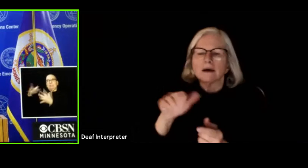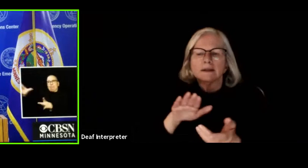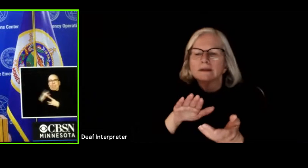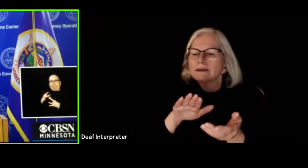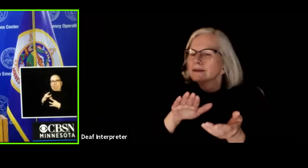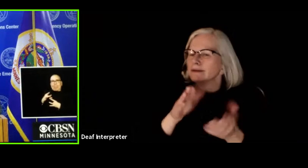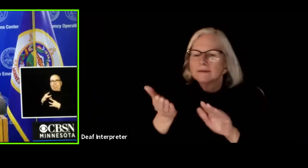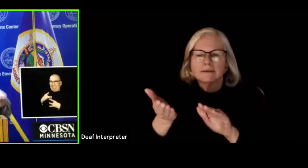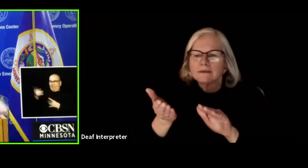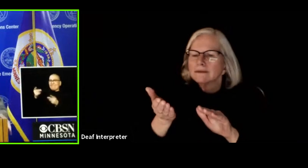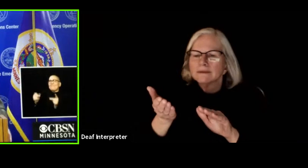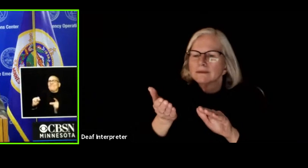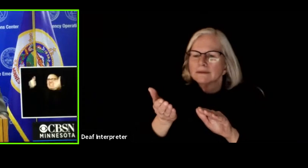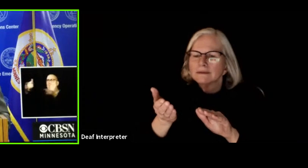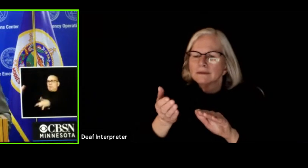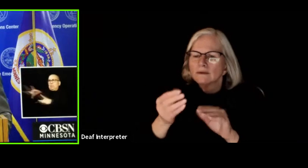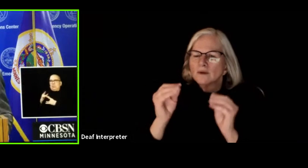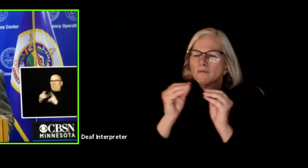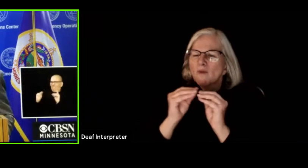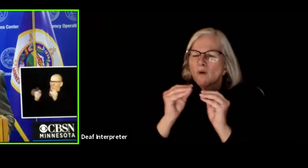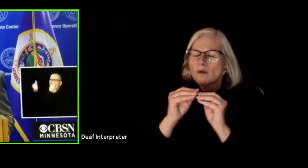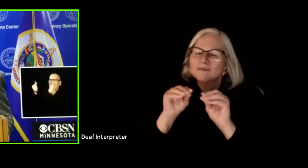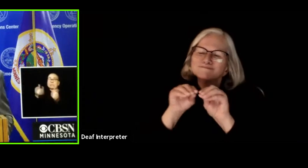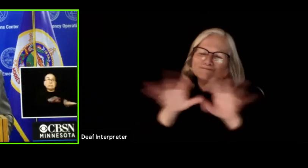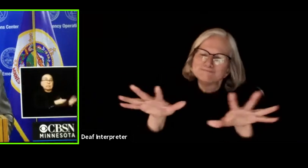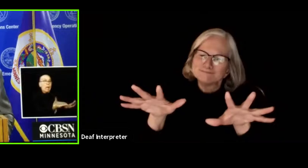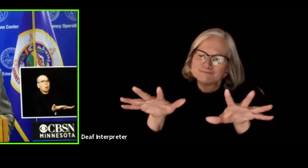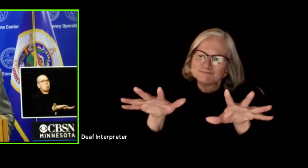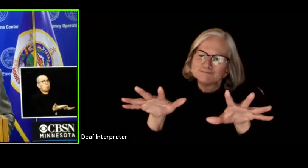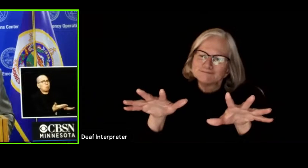QUICKER AND IT SPREADS VERY QUICKLY. THAT IS SOMETHING THAT WE'RE TRACKING.